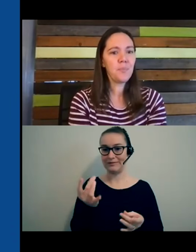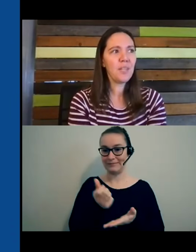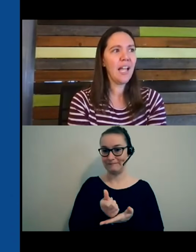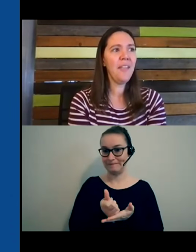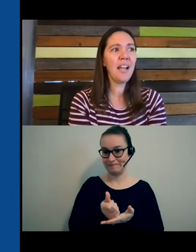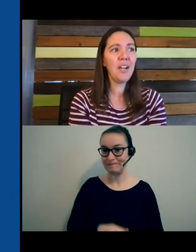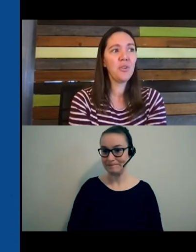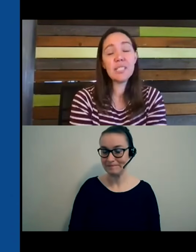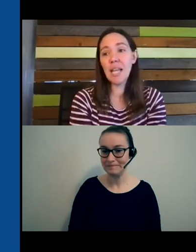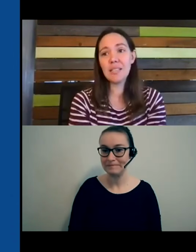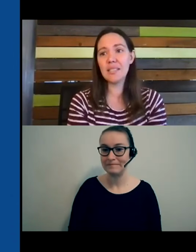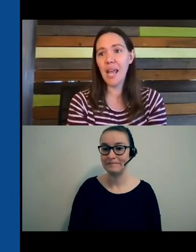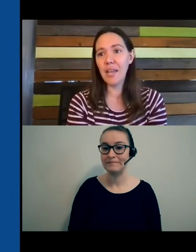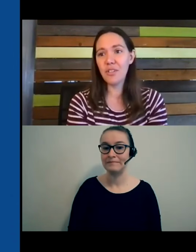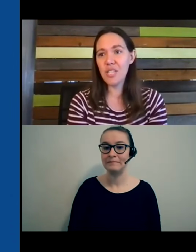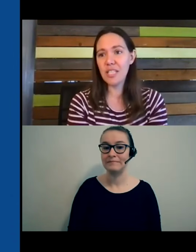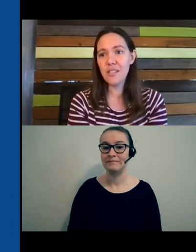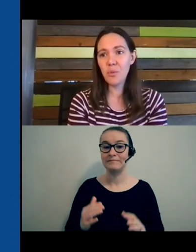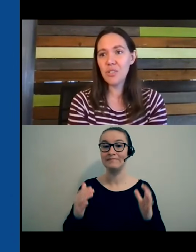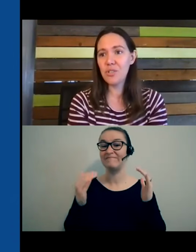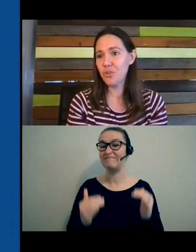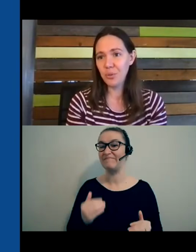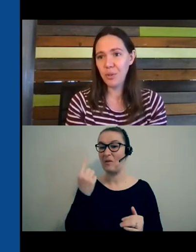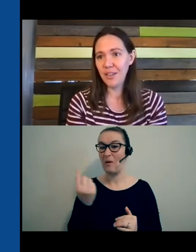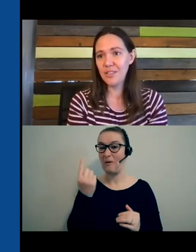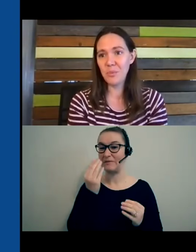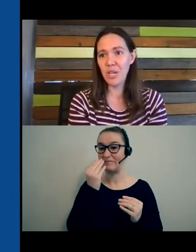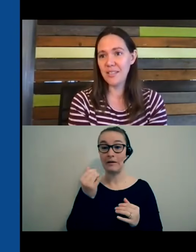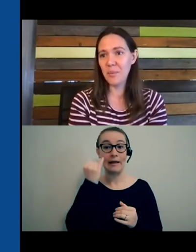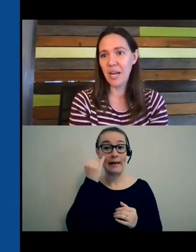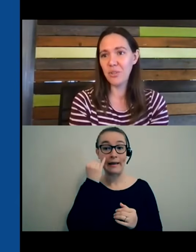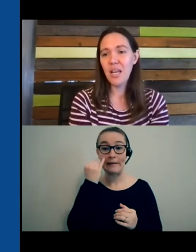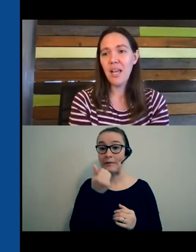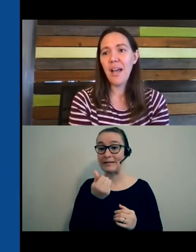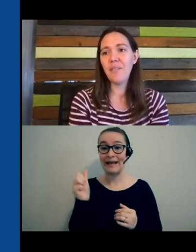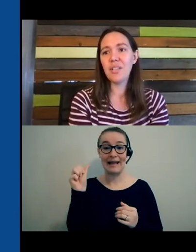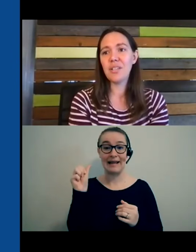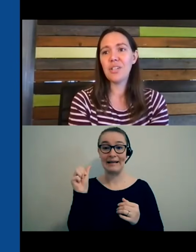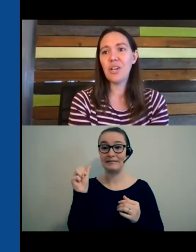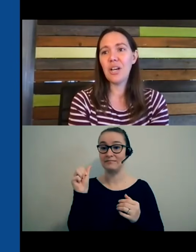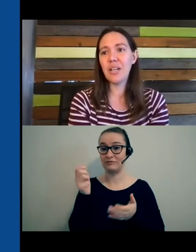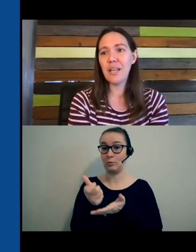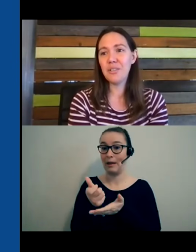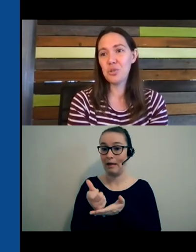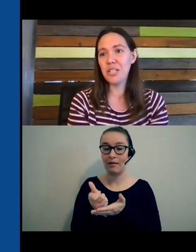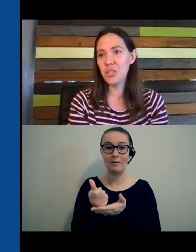And then I always like to say if there's anything that we can do, so like we had someone ask about having a transcript